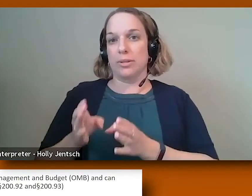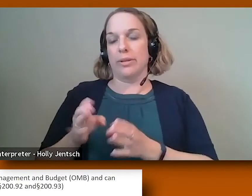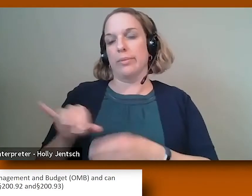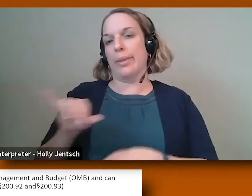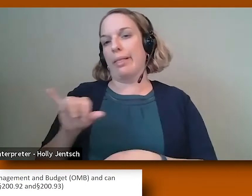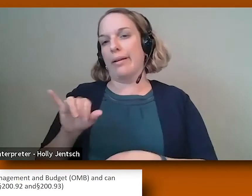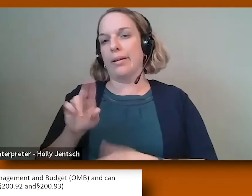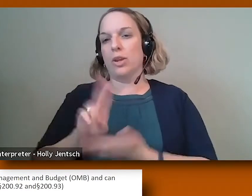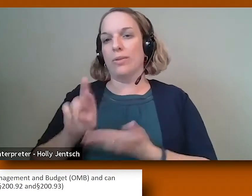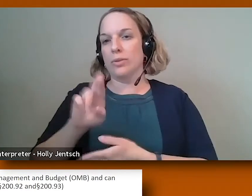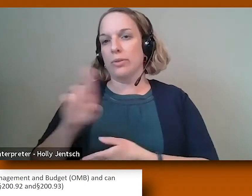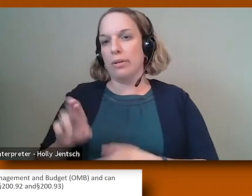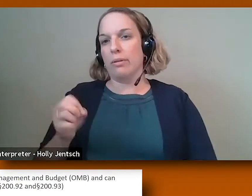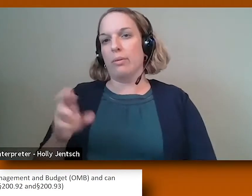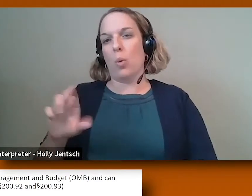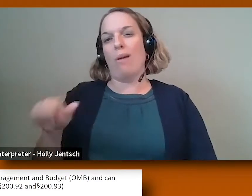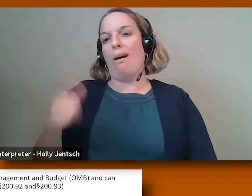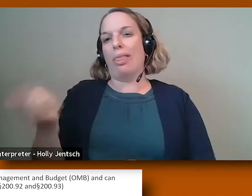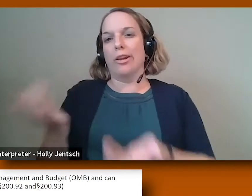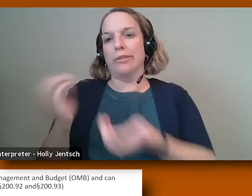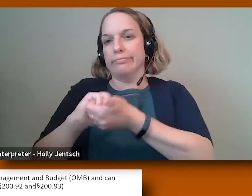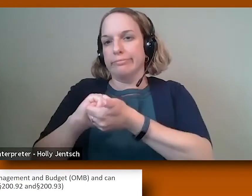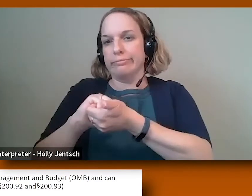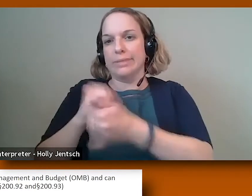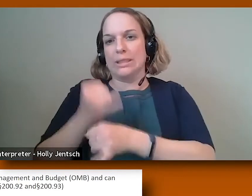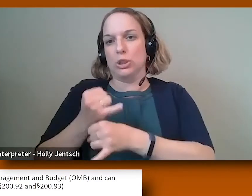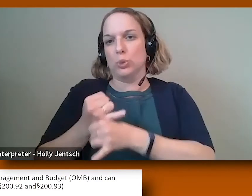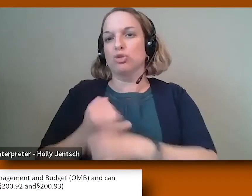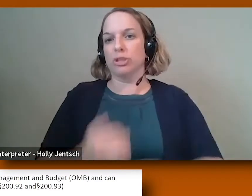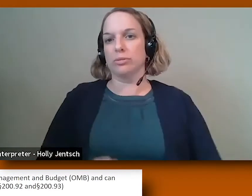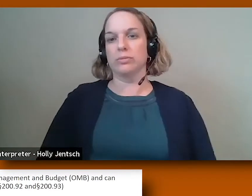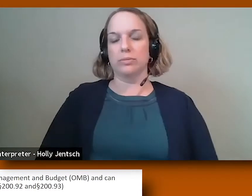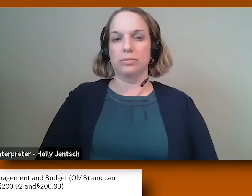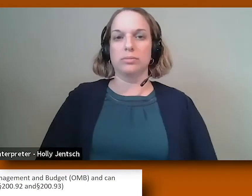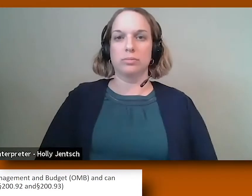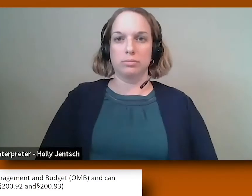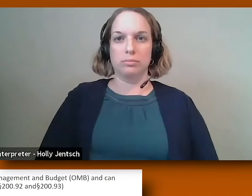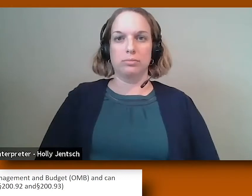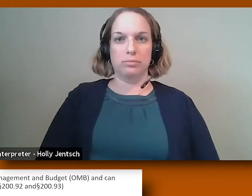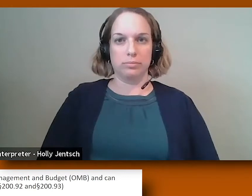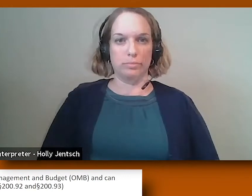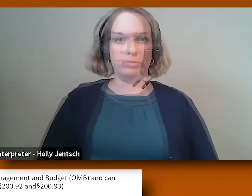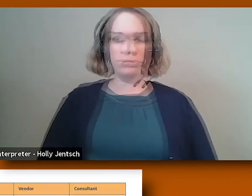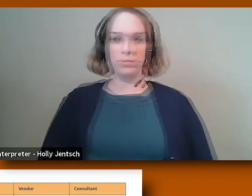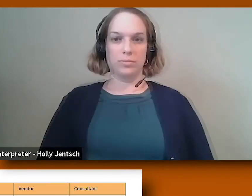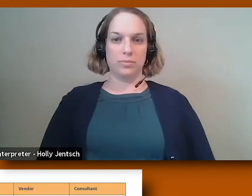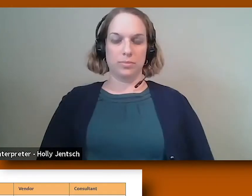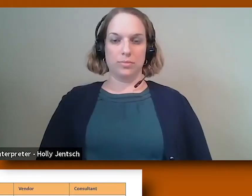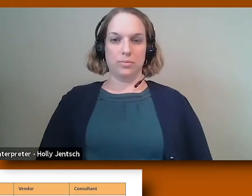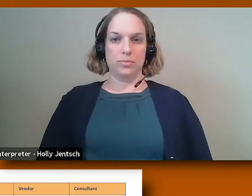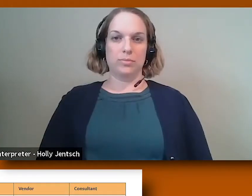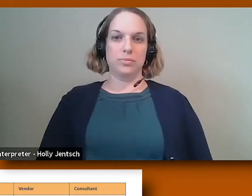or any other institution that we contracted to do the work.